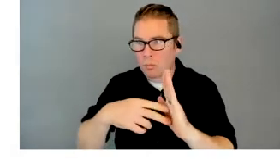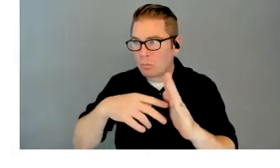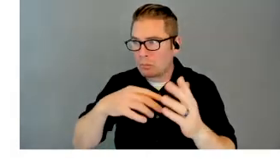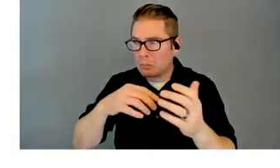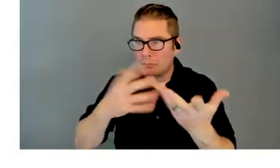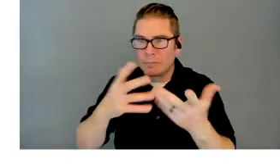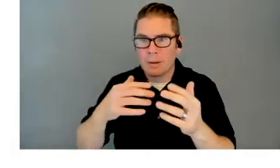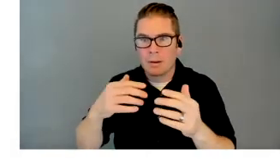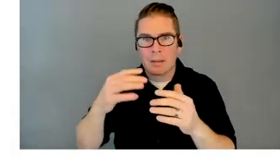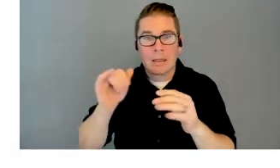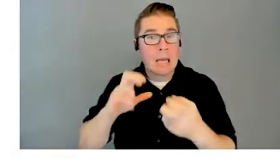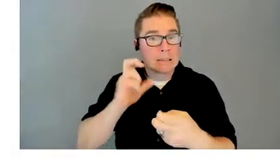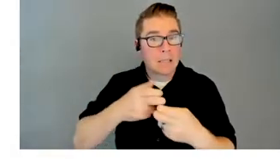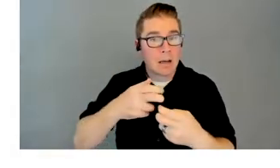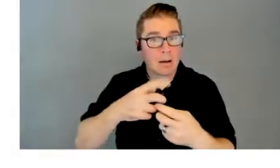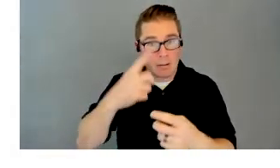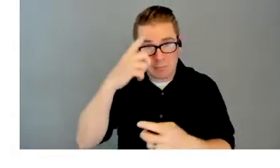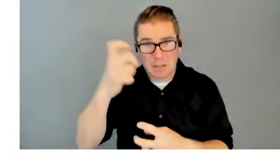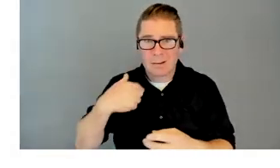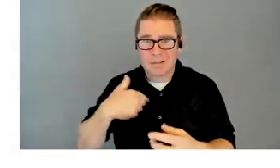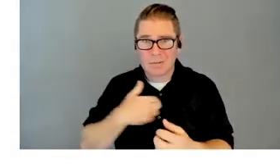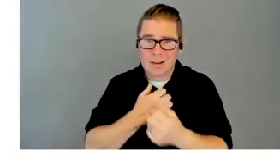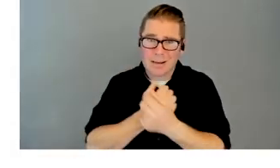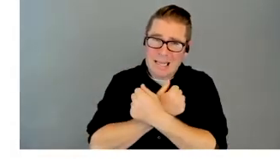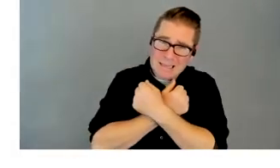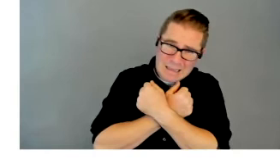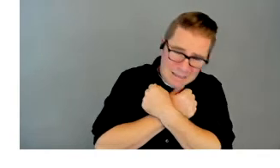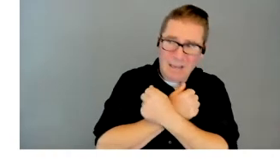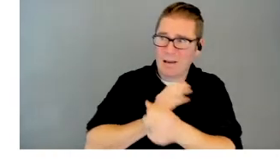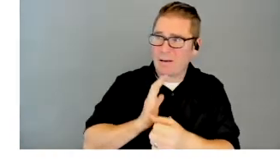but sometimes it's challenge. I get it